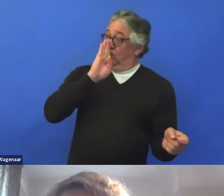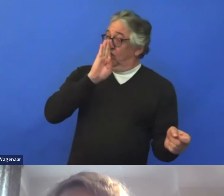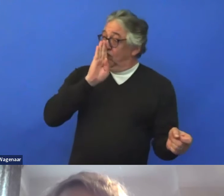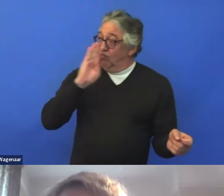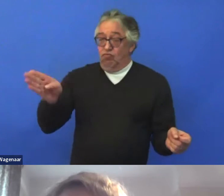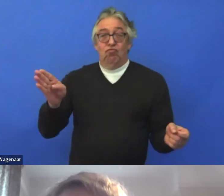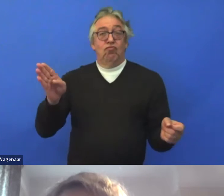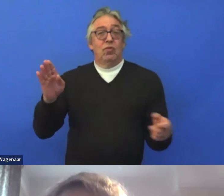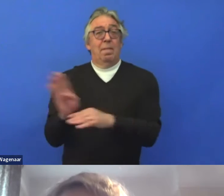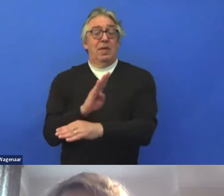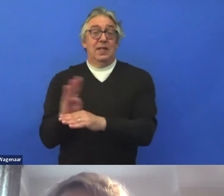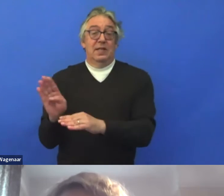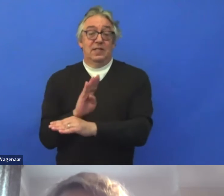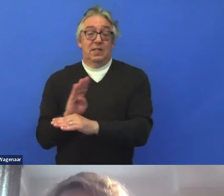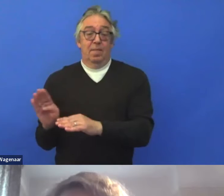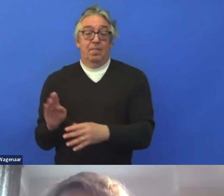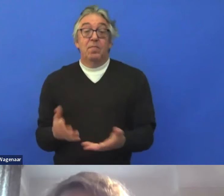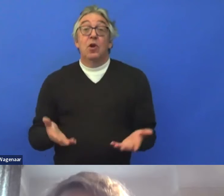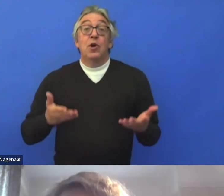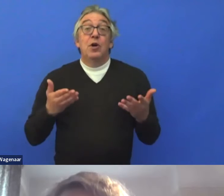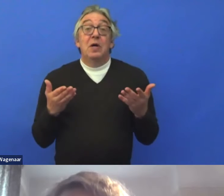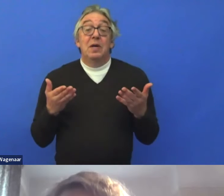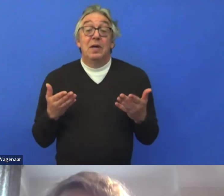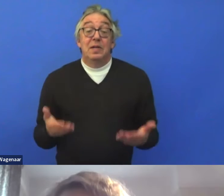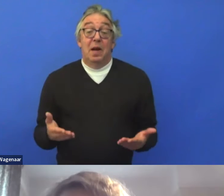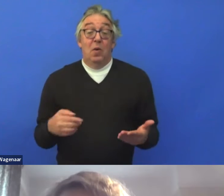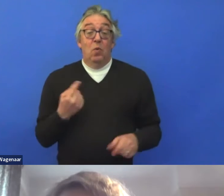or NGO, and our NGO is doing the media part.